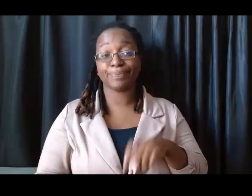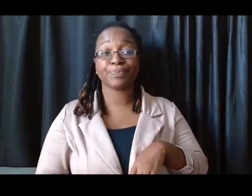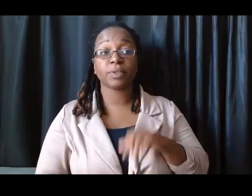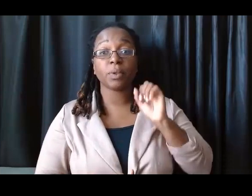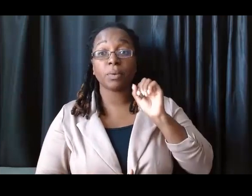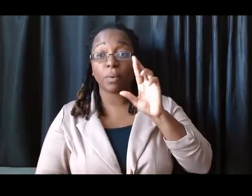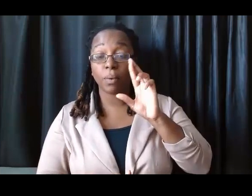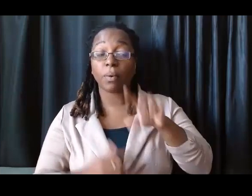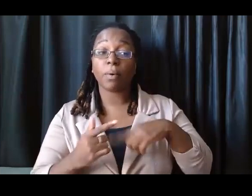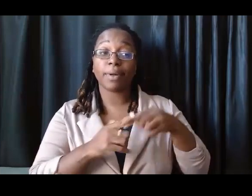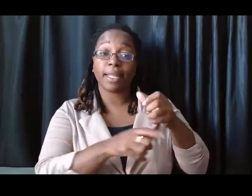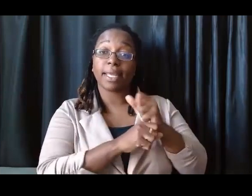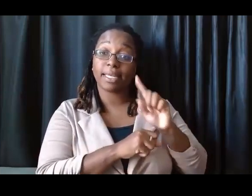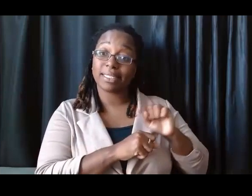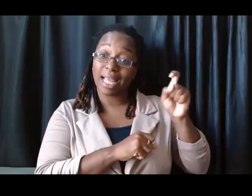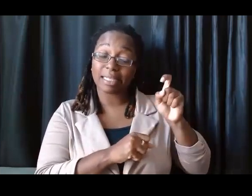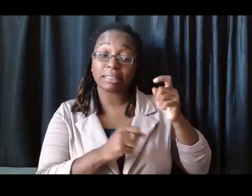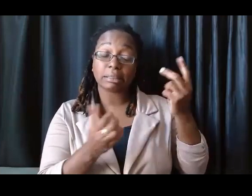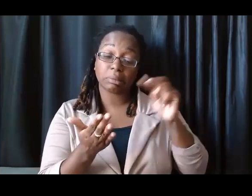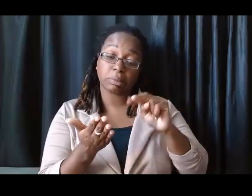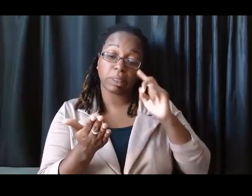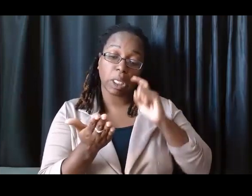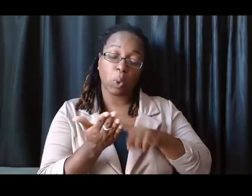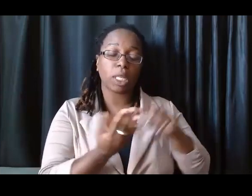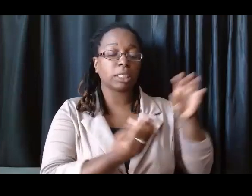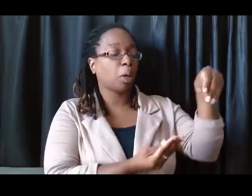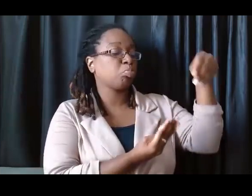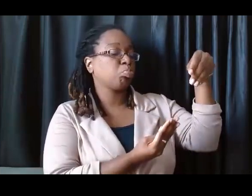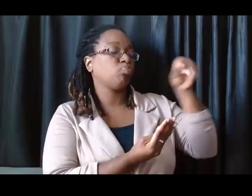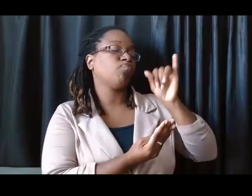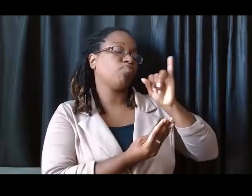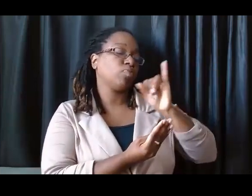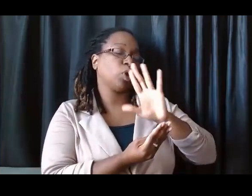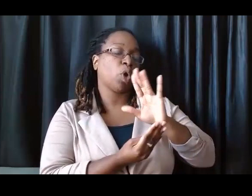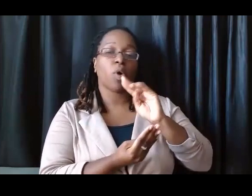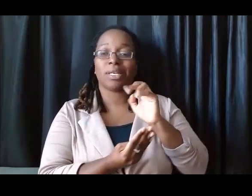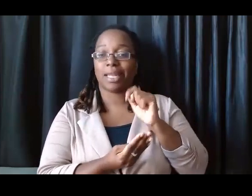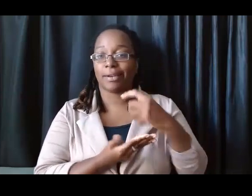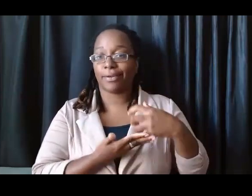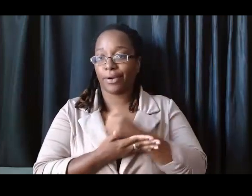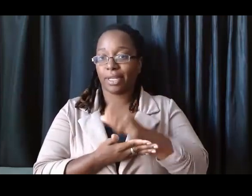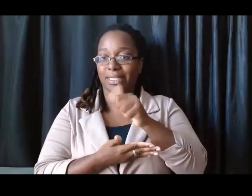They see that Chen's net earnings from self-employment were $10,000 less than she projected.